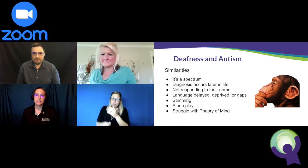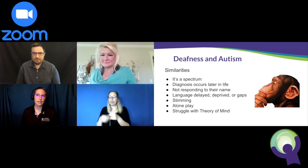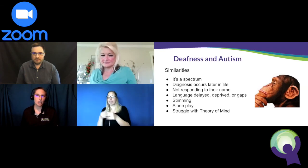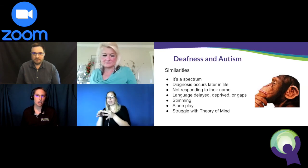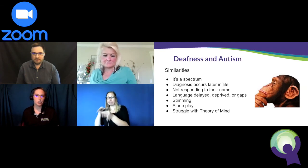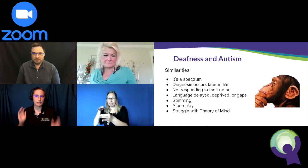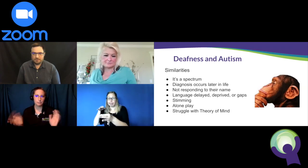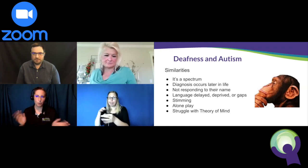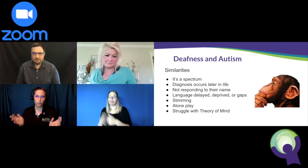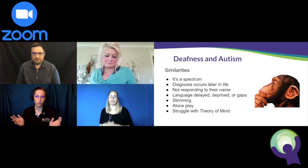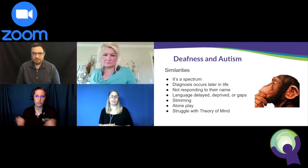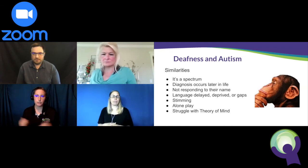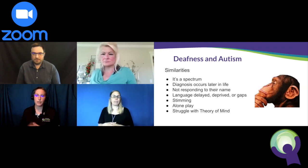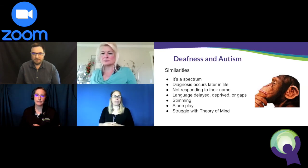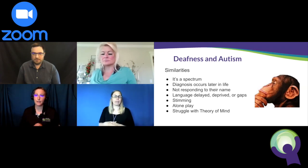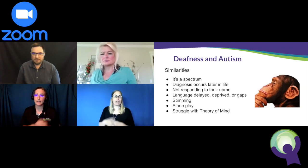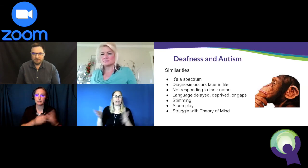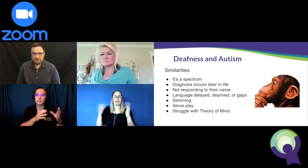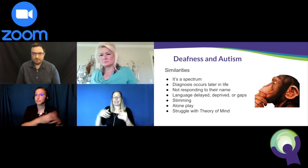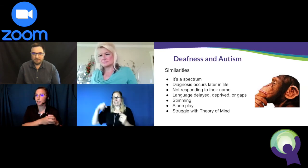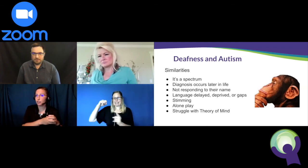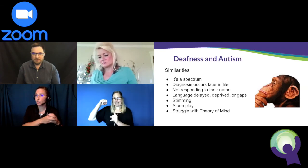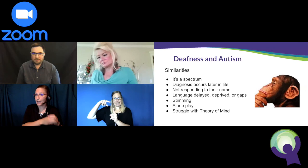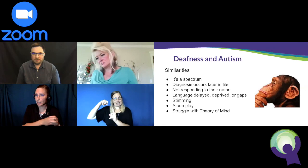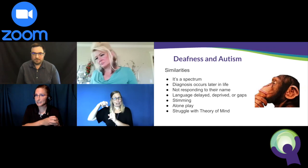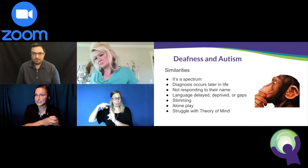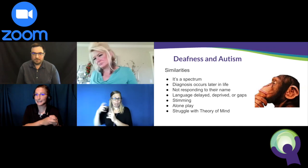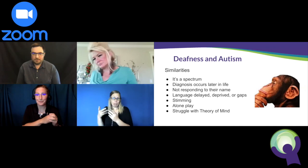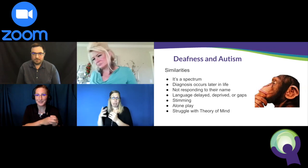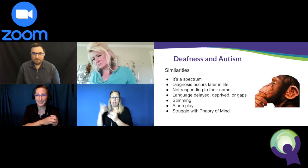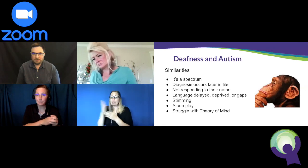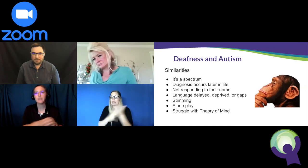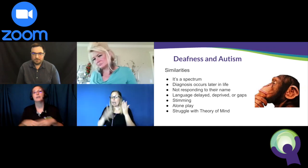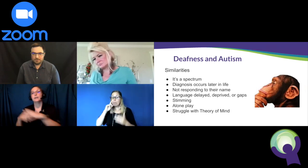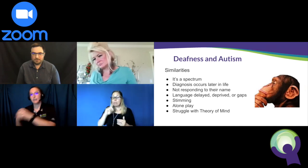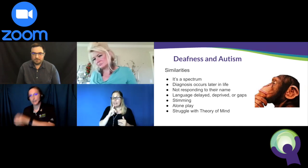Stimming occurs in both. You might find deaf children who are not autistic will stim